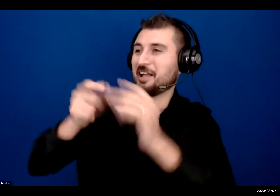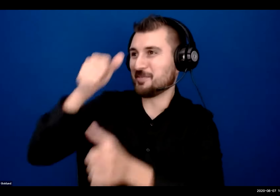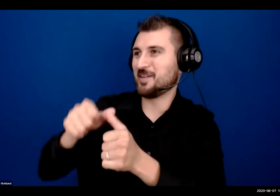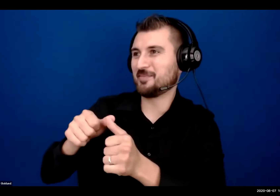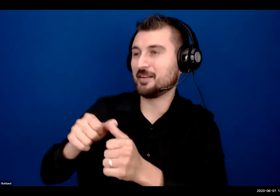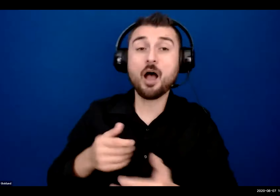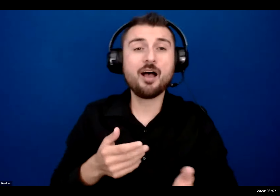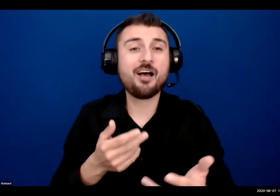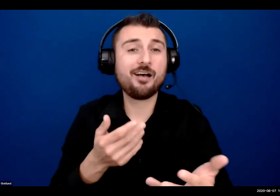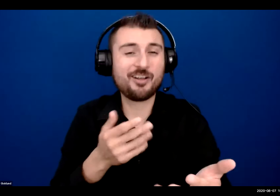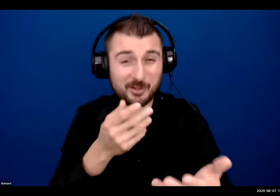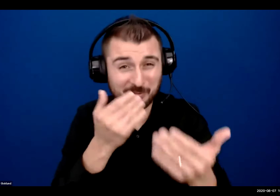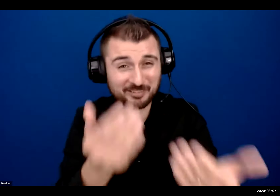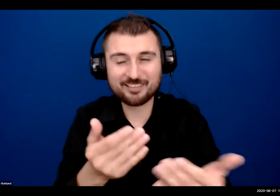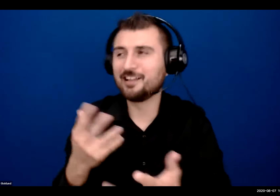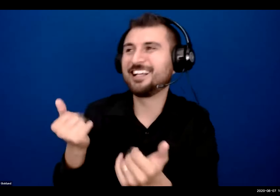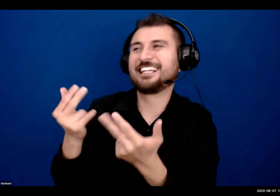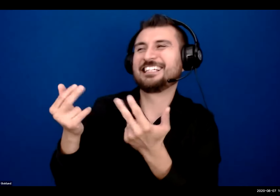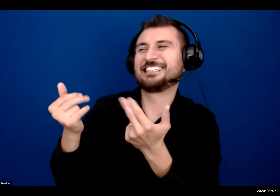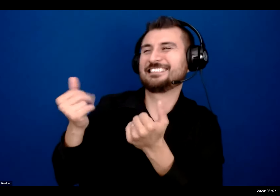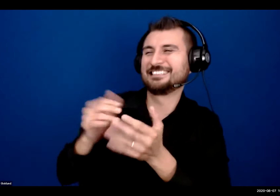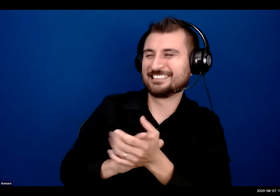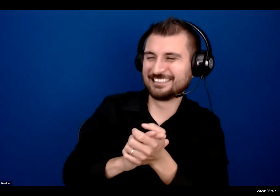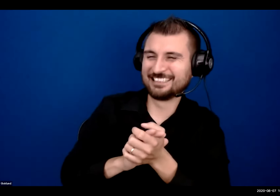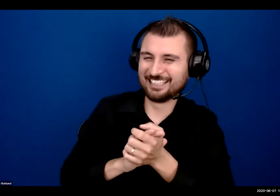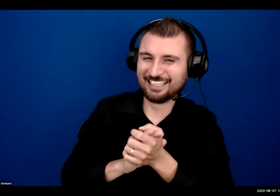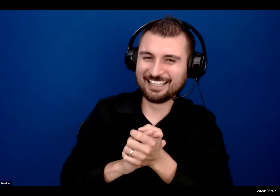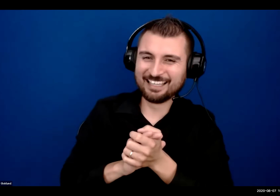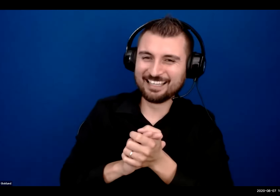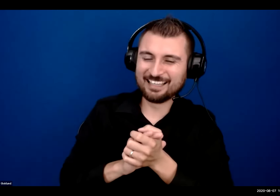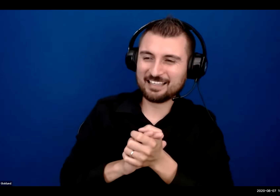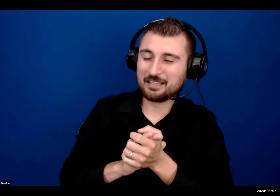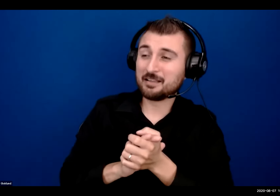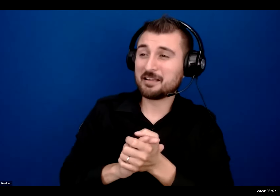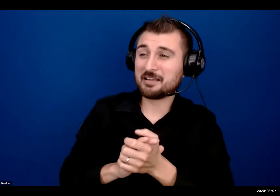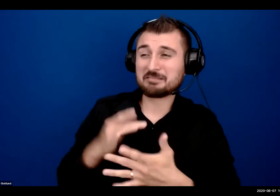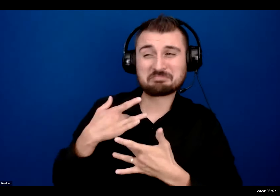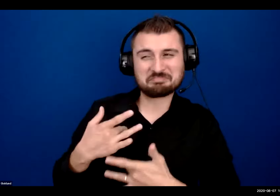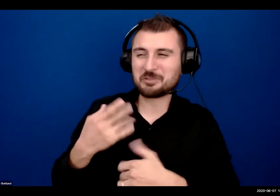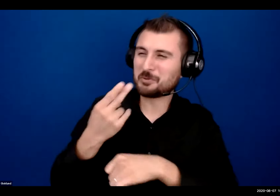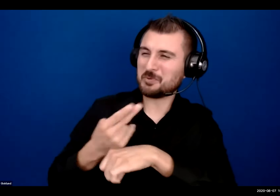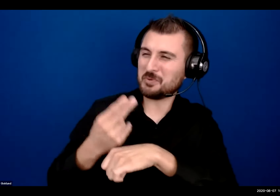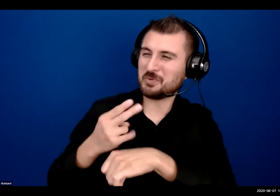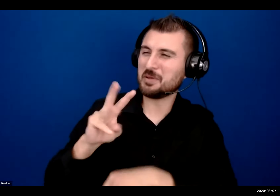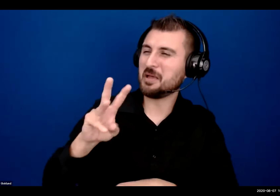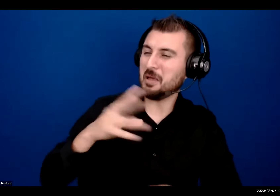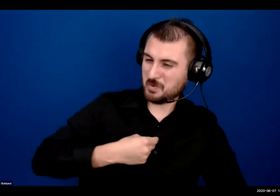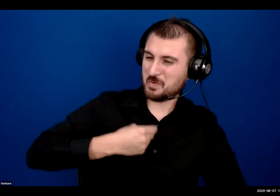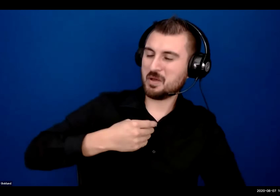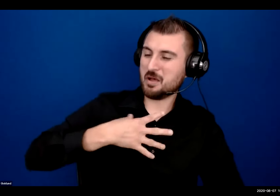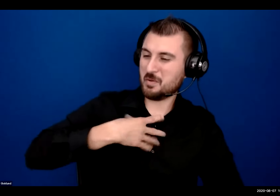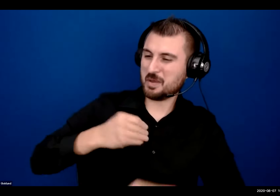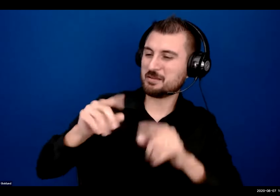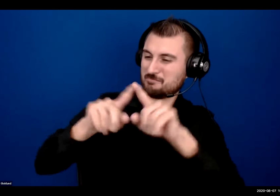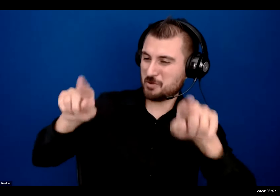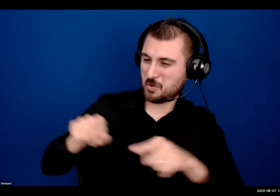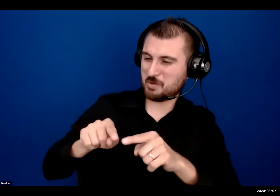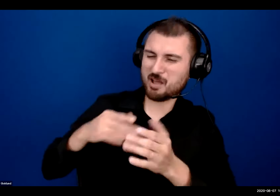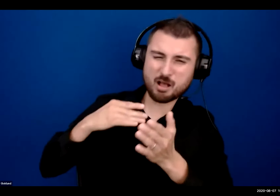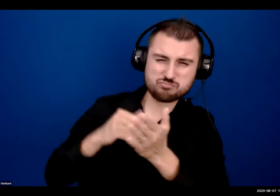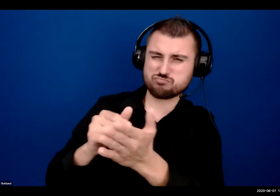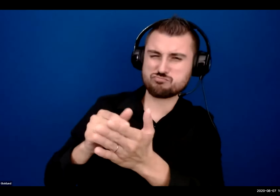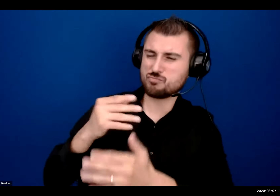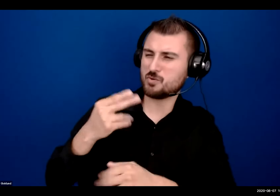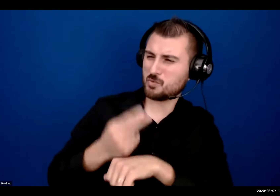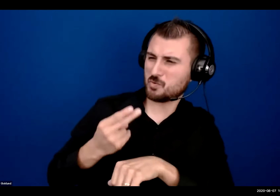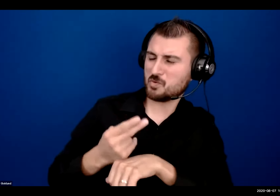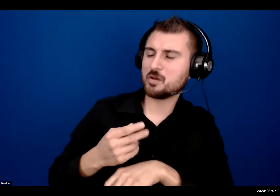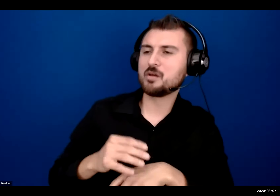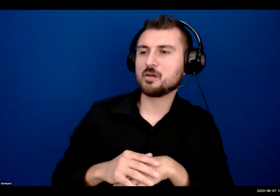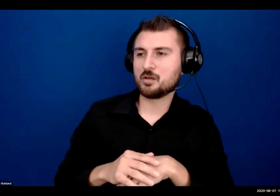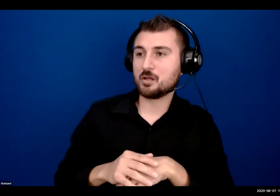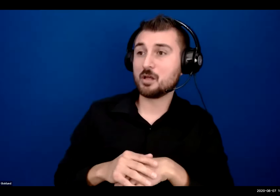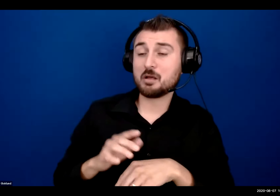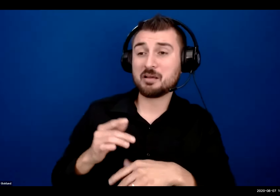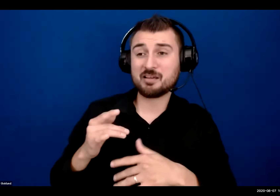All right.